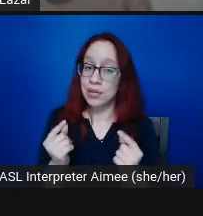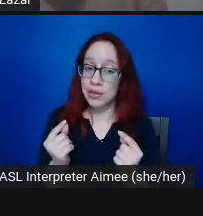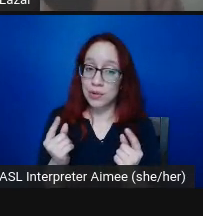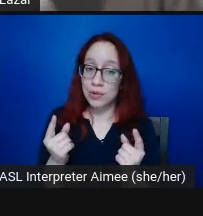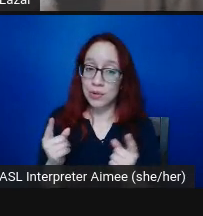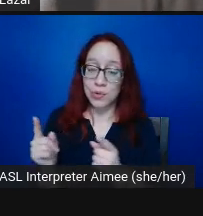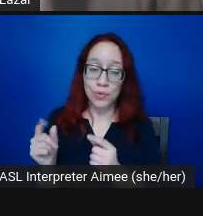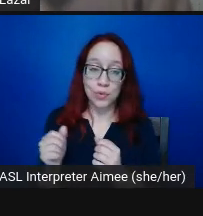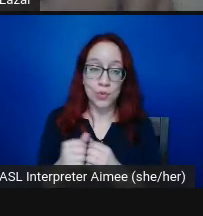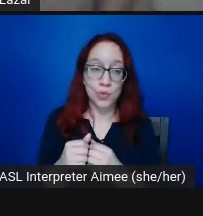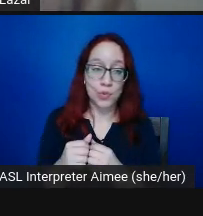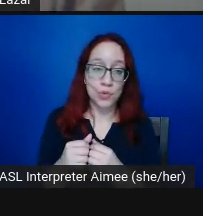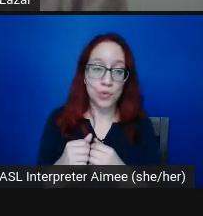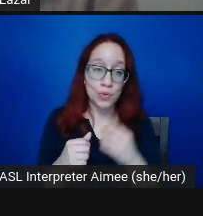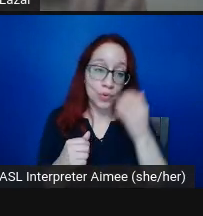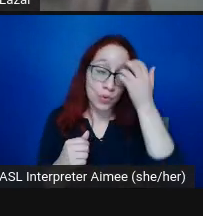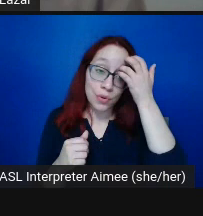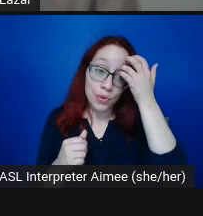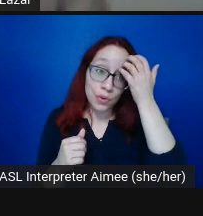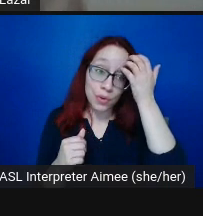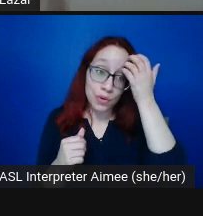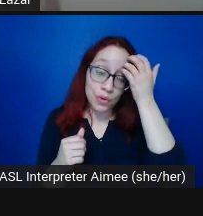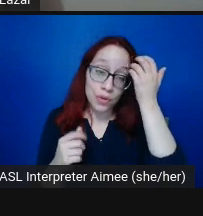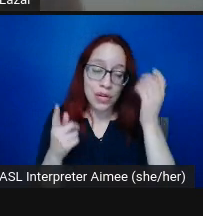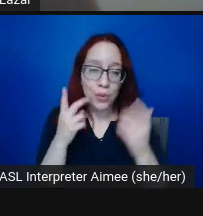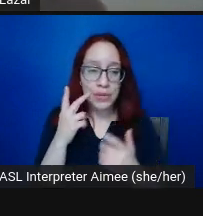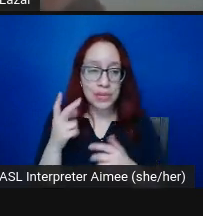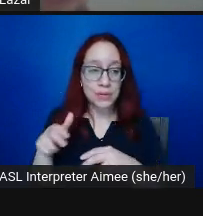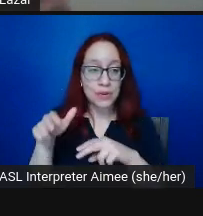I'll now get seated. I'll now show you something.